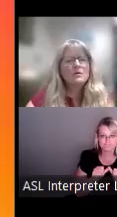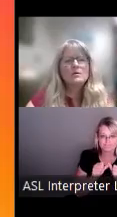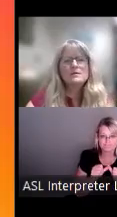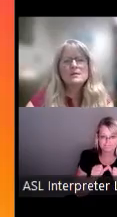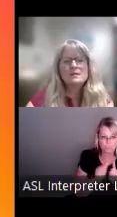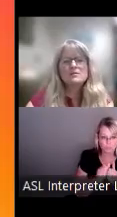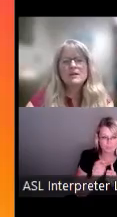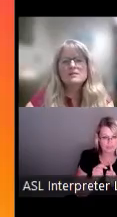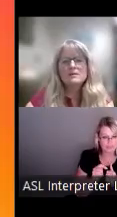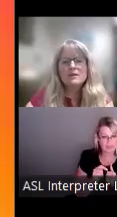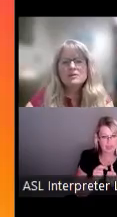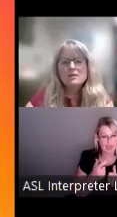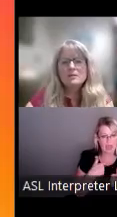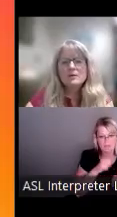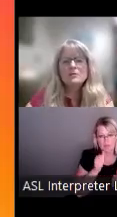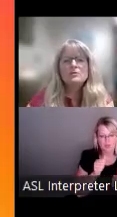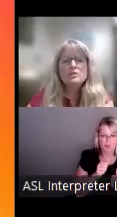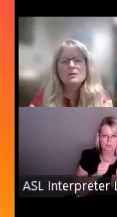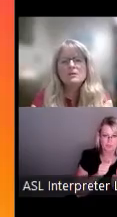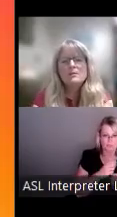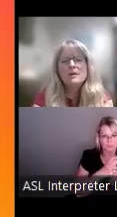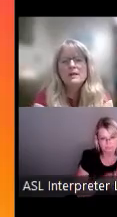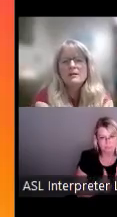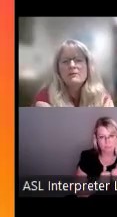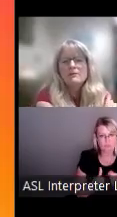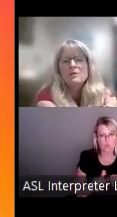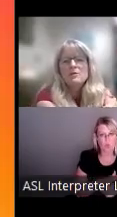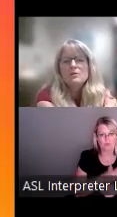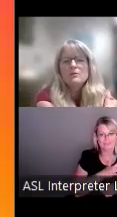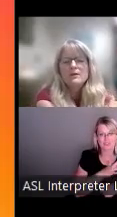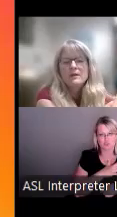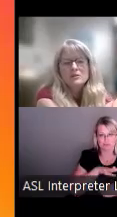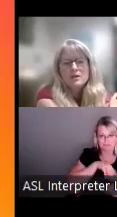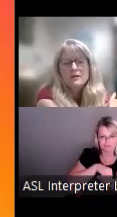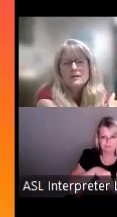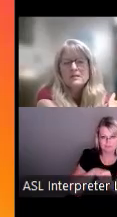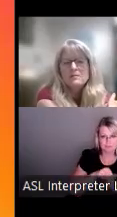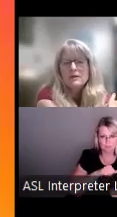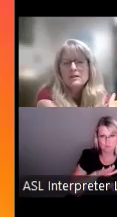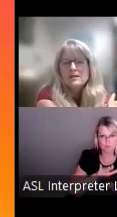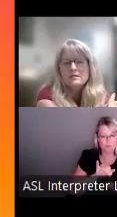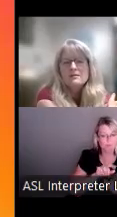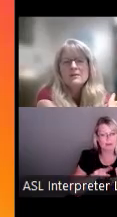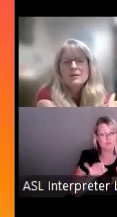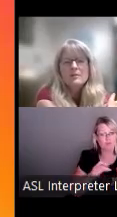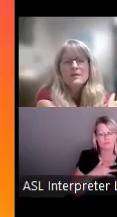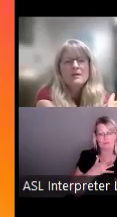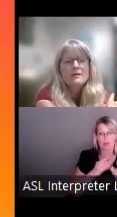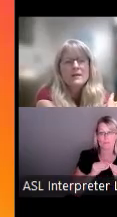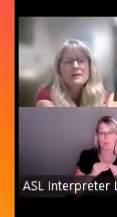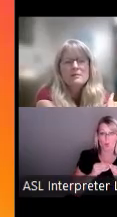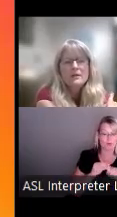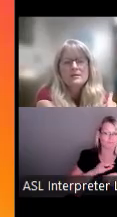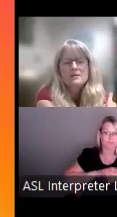whole sensory integration approach, but if you feel like a child needs more intensive therapy, then that's probably